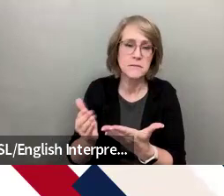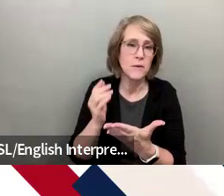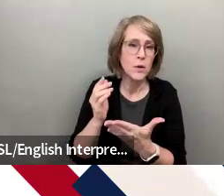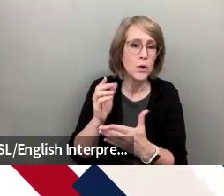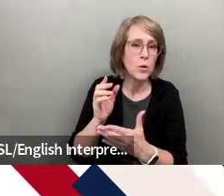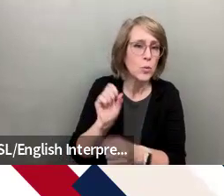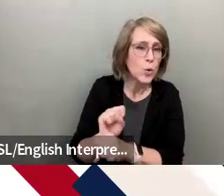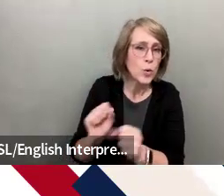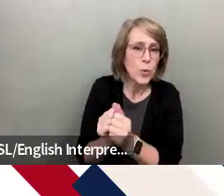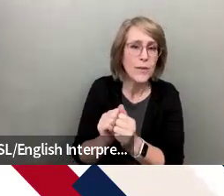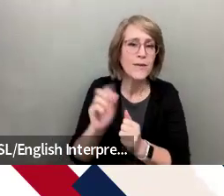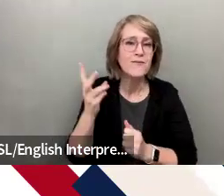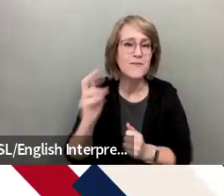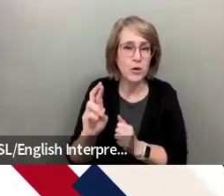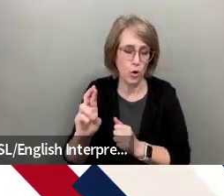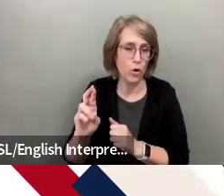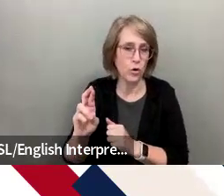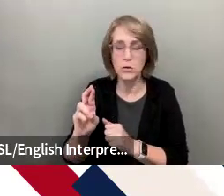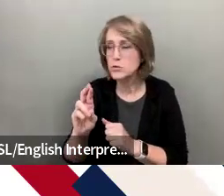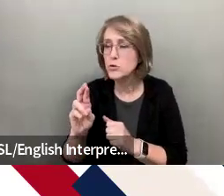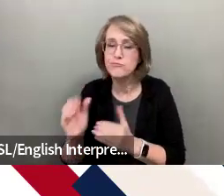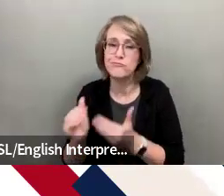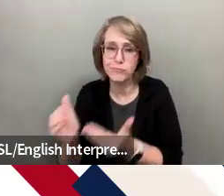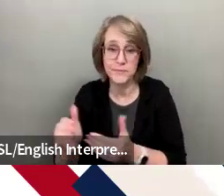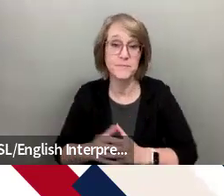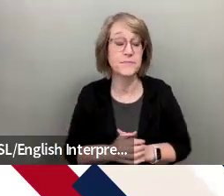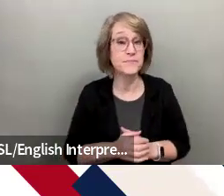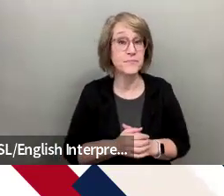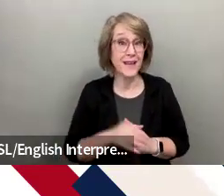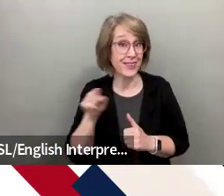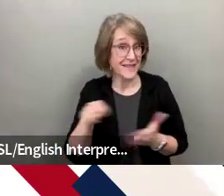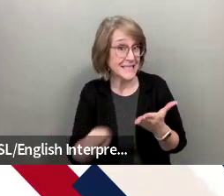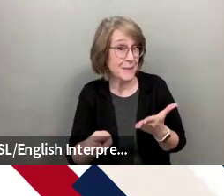AND AGAIN THIS IS A PAID EXPERIENCE SO WE DO PAY THEM AT THE PREVAILING WAGE. WE HAVE HAD